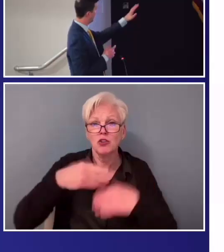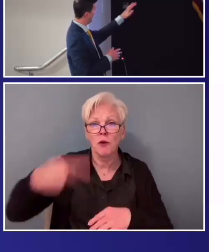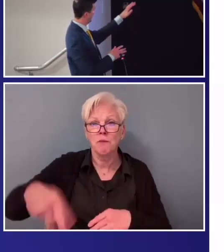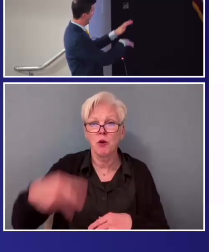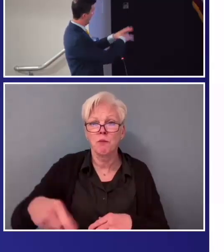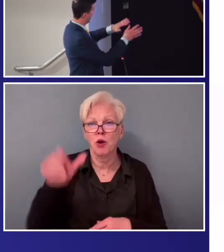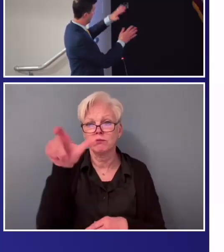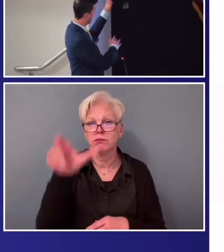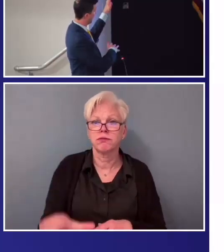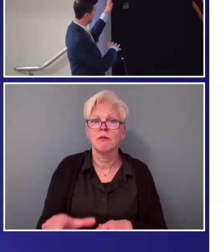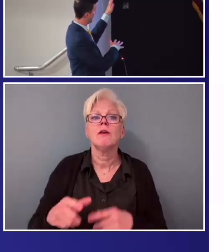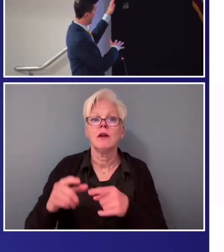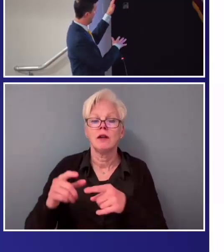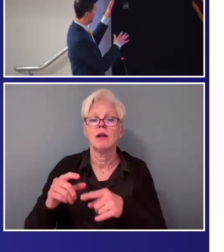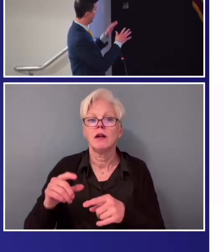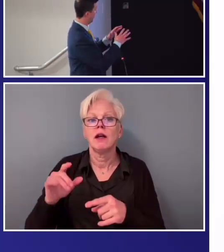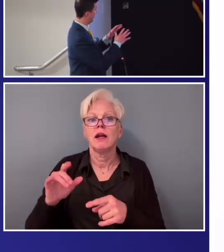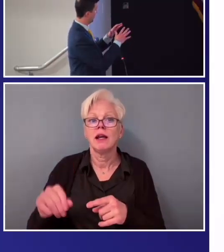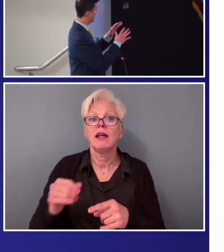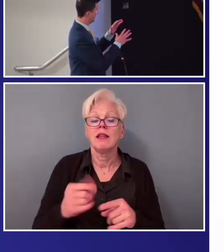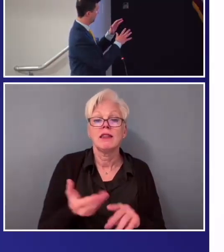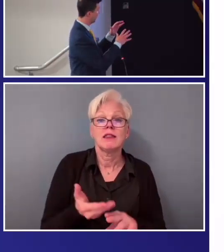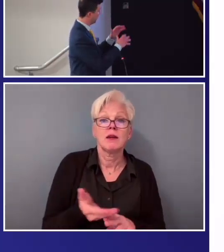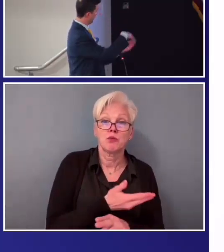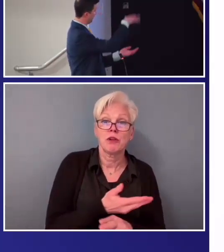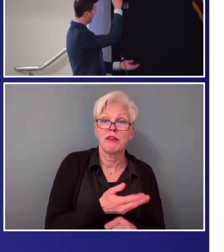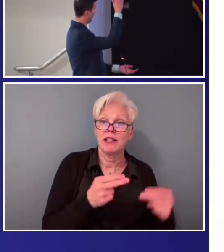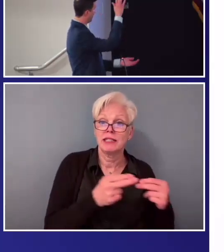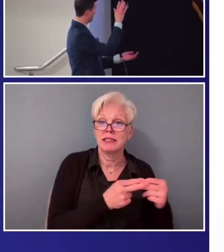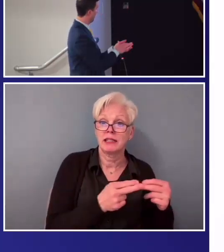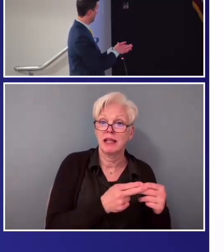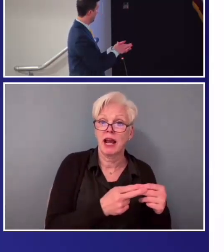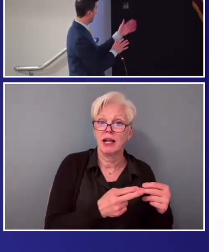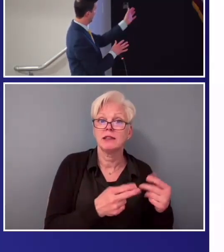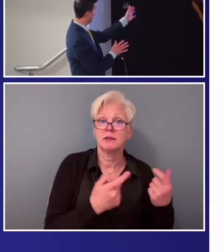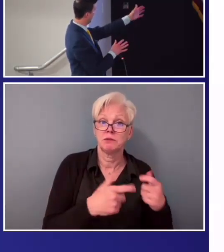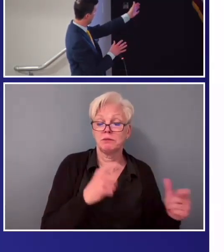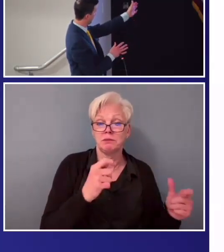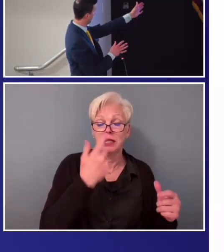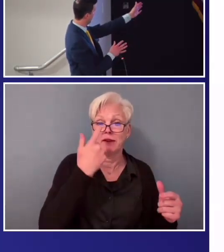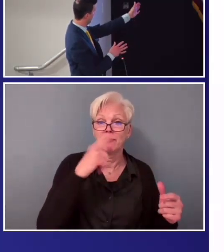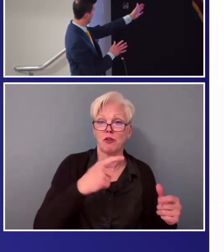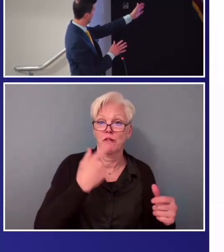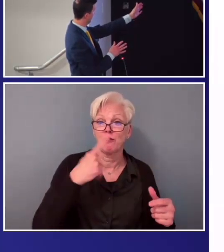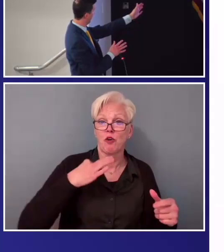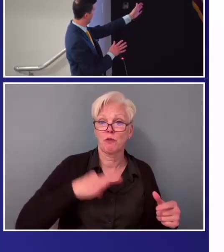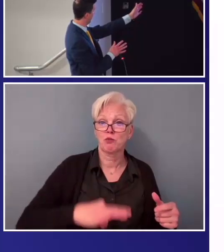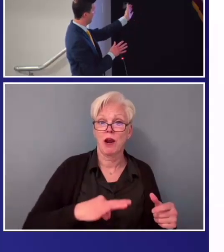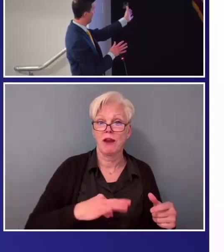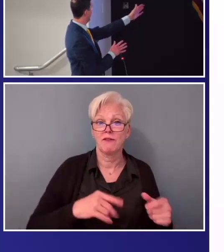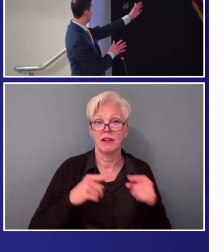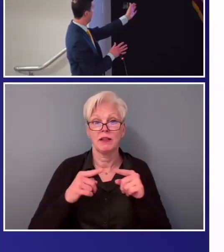that the gap on the prior slide was so much so large for the for-profits and here it's relative, not parity,